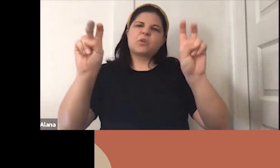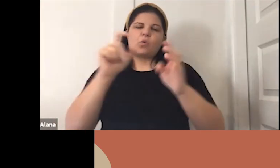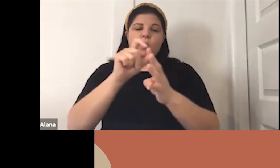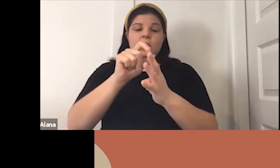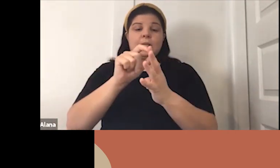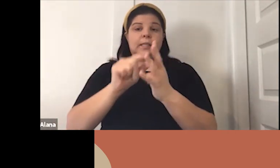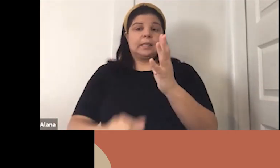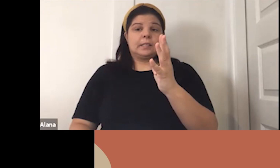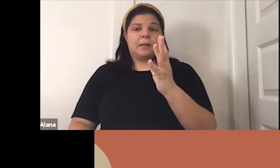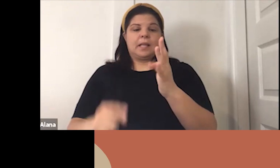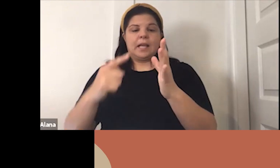aesthetics.